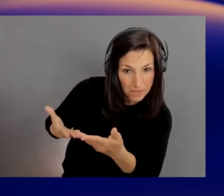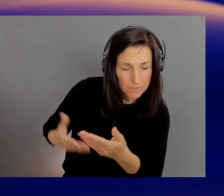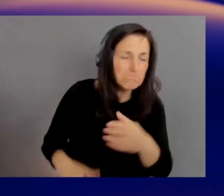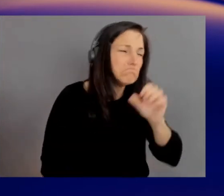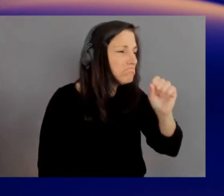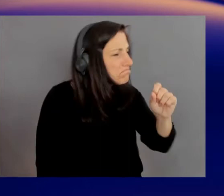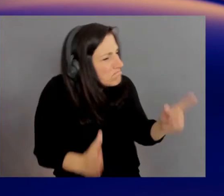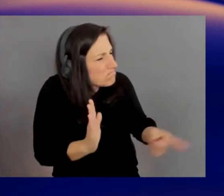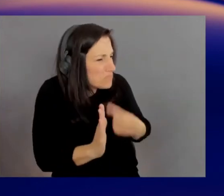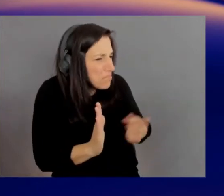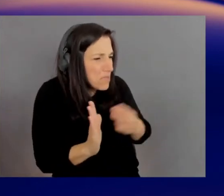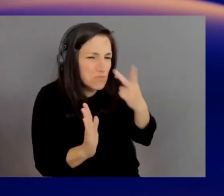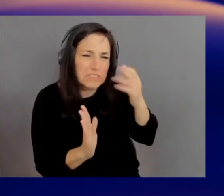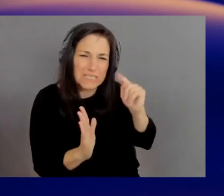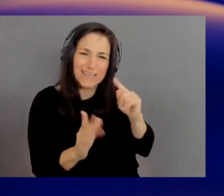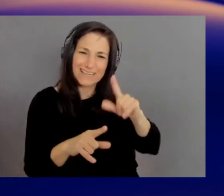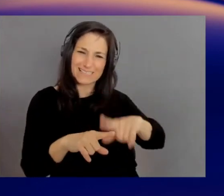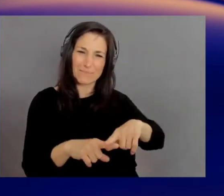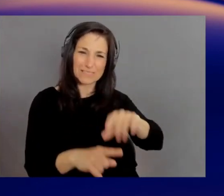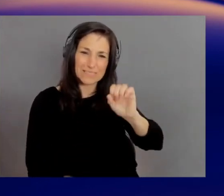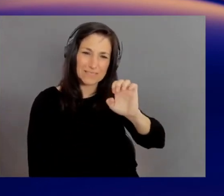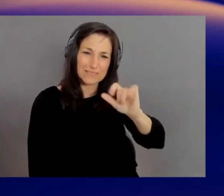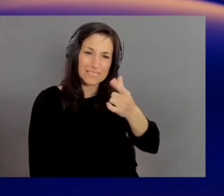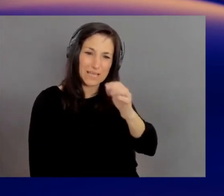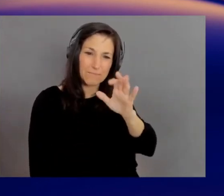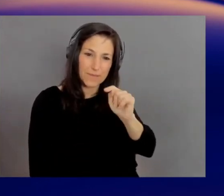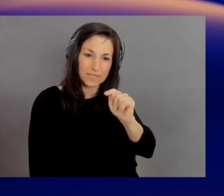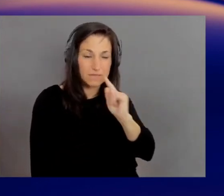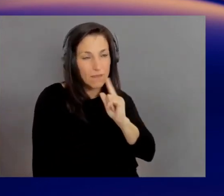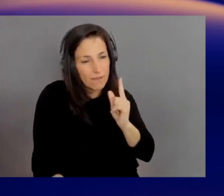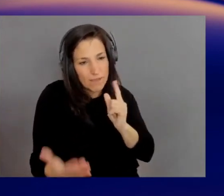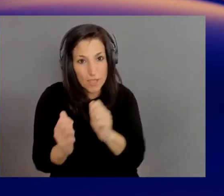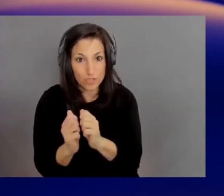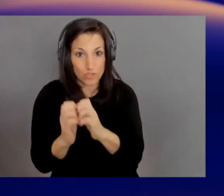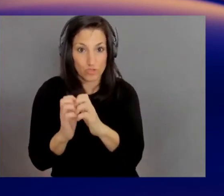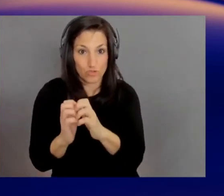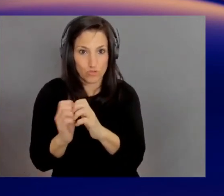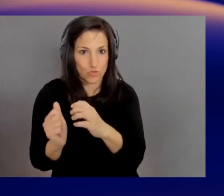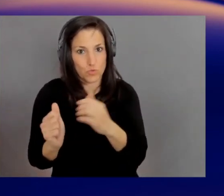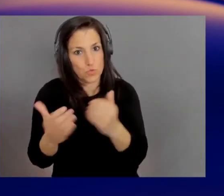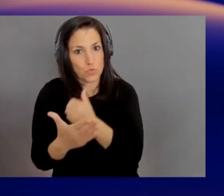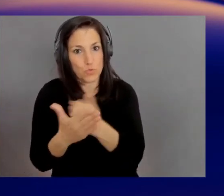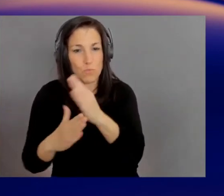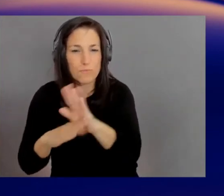You know, startups operate different than enterprises. So it kind of depends a little bit with ML Ops.